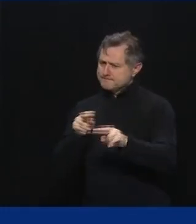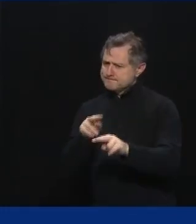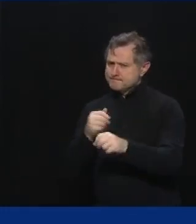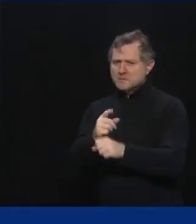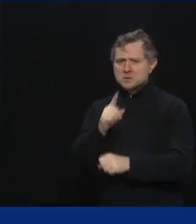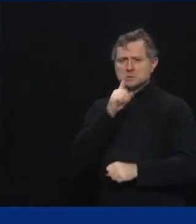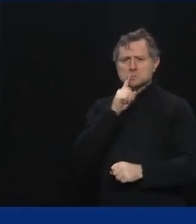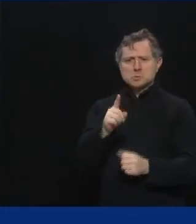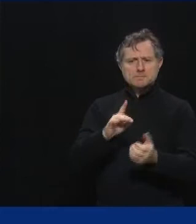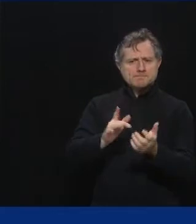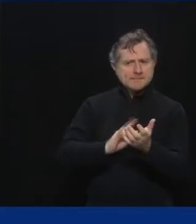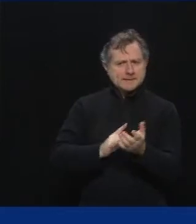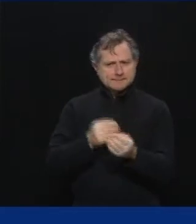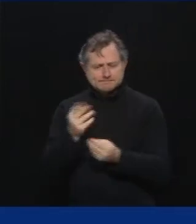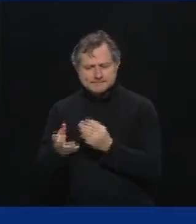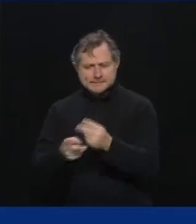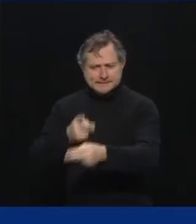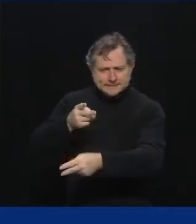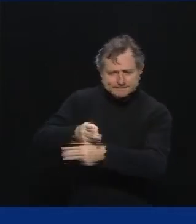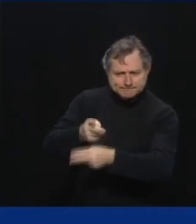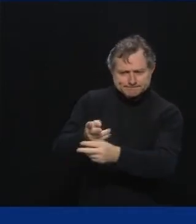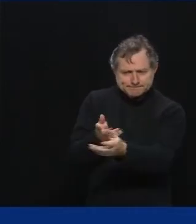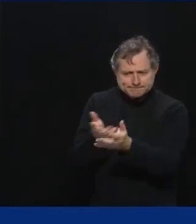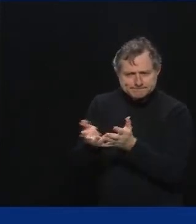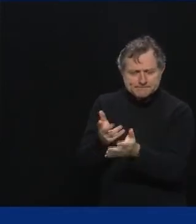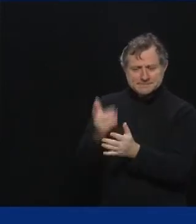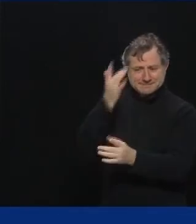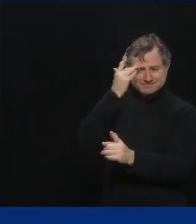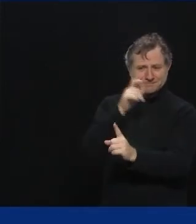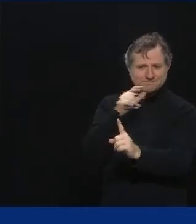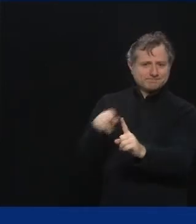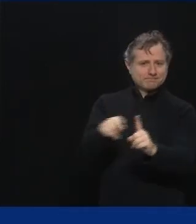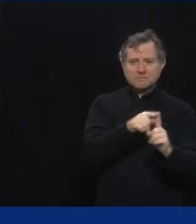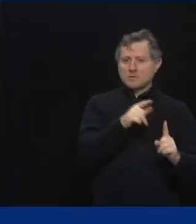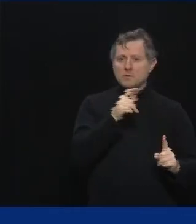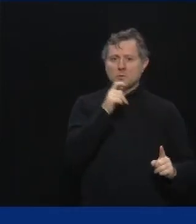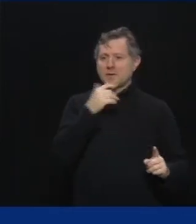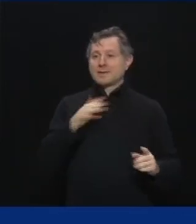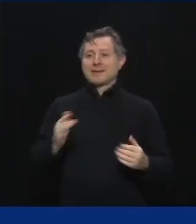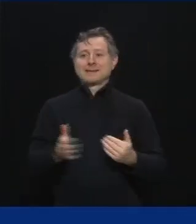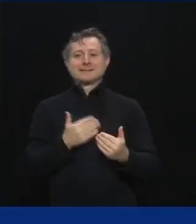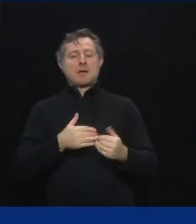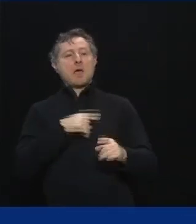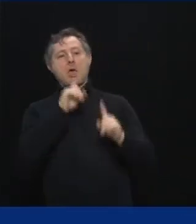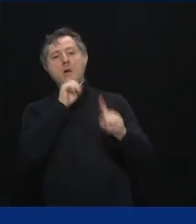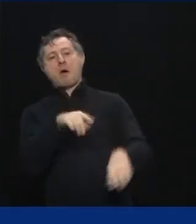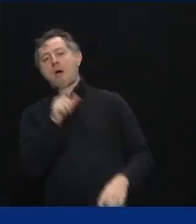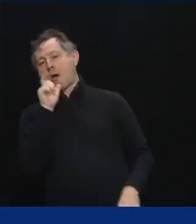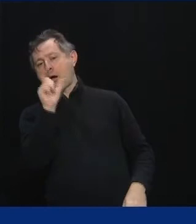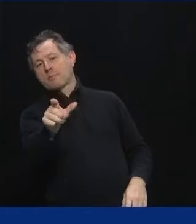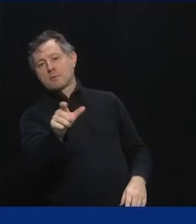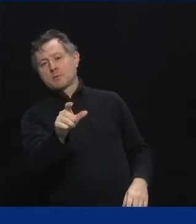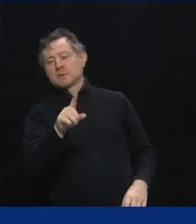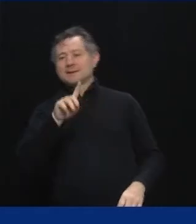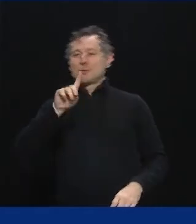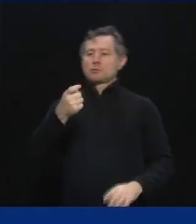I WANT THEM TO KNOW WE'RE GOING TO LOOK OUT FOR THEM, THAT THEY WANT TO ENSURE THAT THEY HAVE MEDICAL COVERAGE FOR THEIR